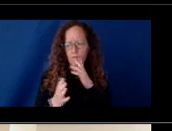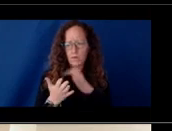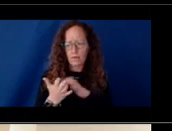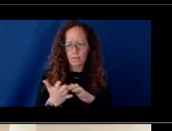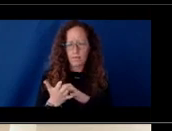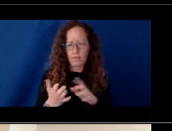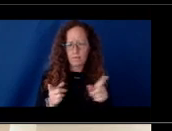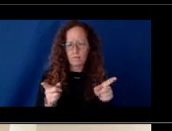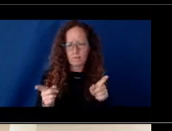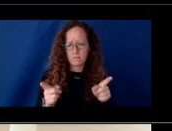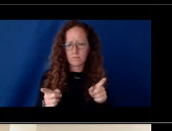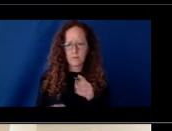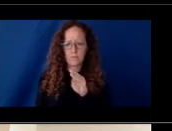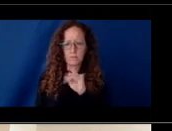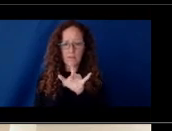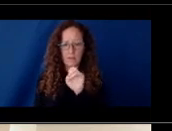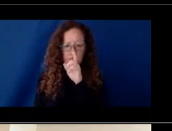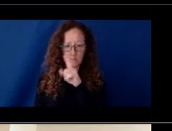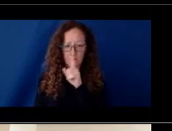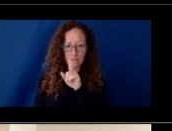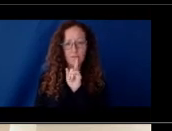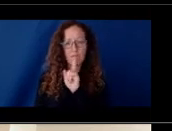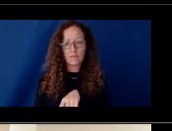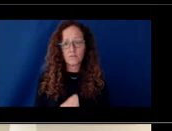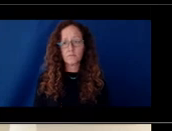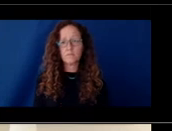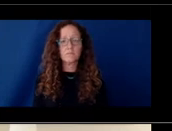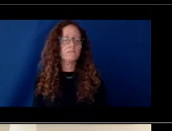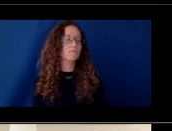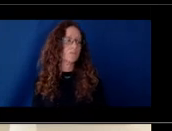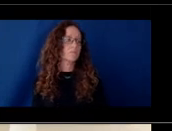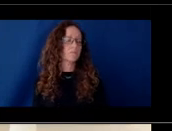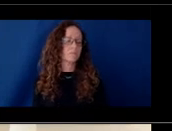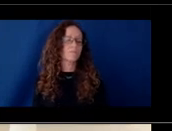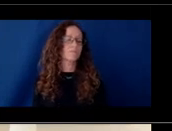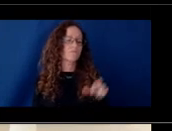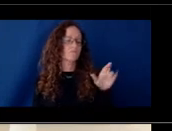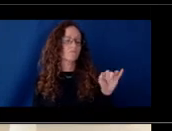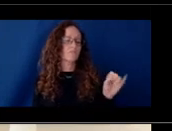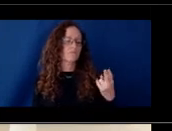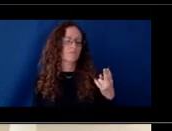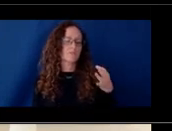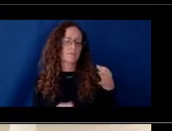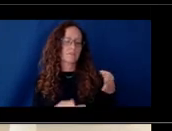if you want to answer that real quick for them? Sure, as Rish described in the modeling, from that